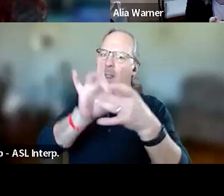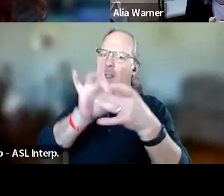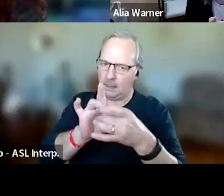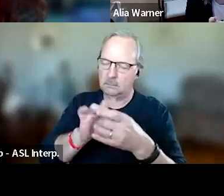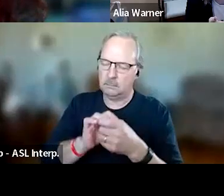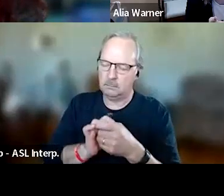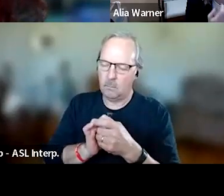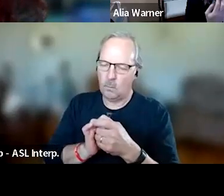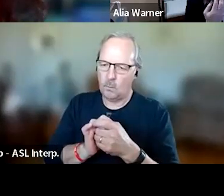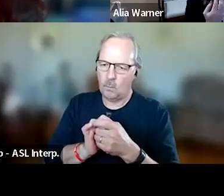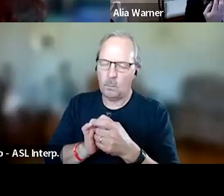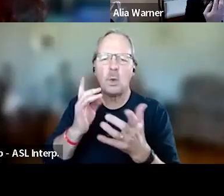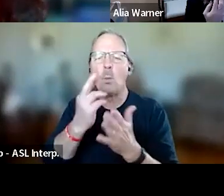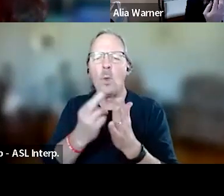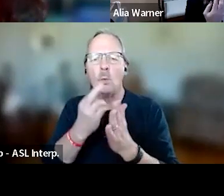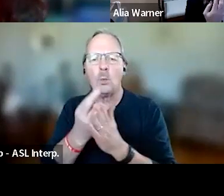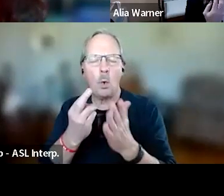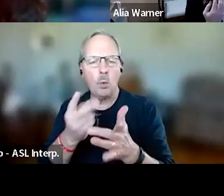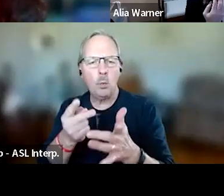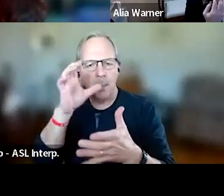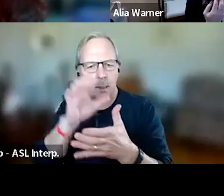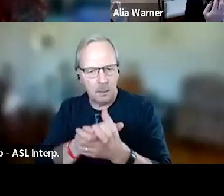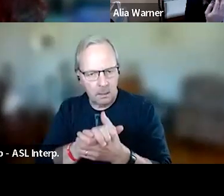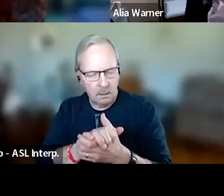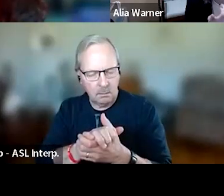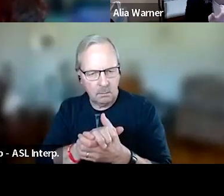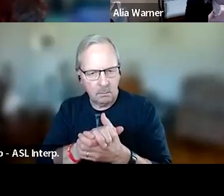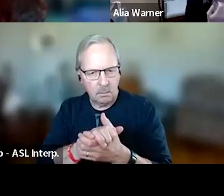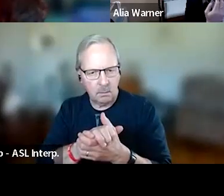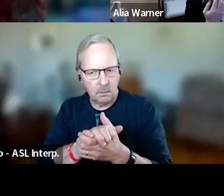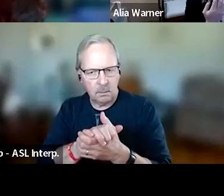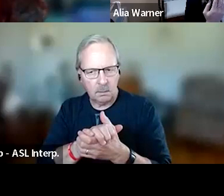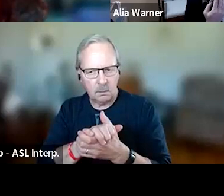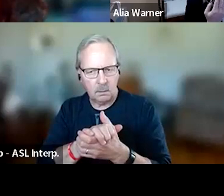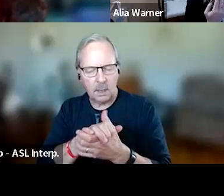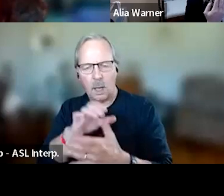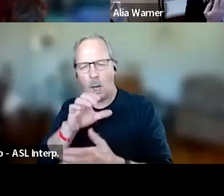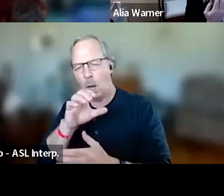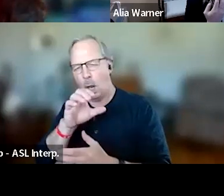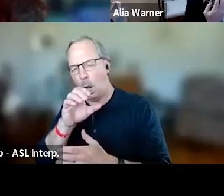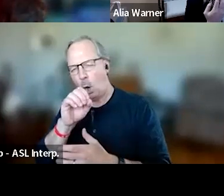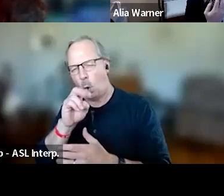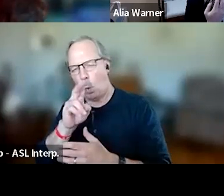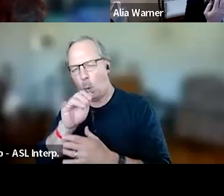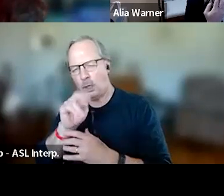what role do you believe that coercion, like involuntary commitment or forced medication,